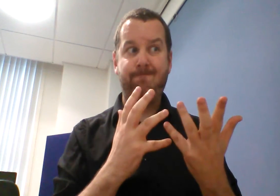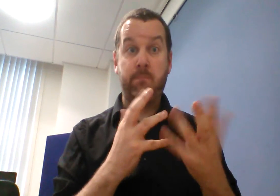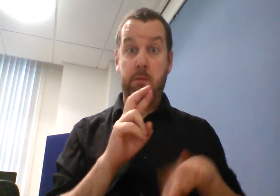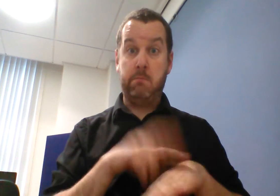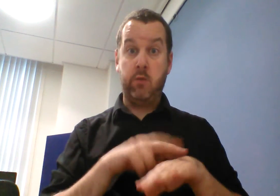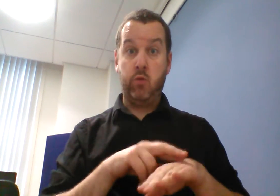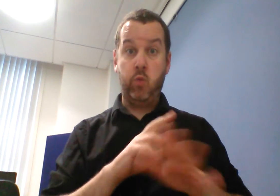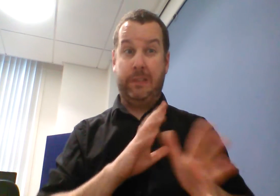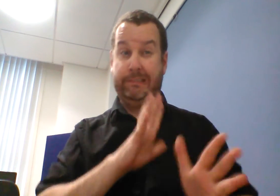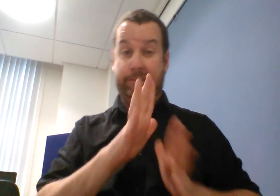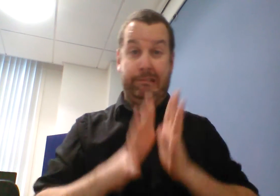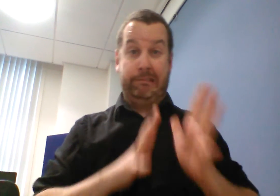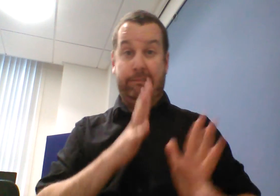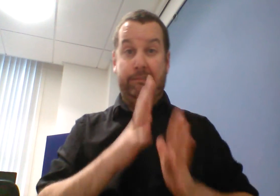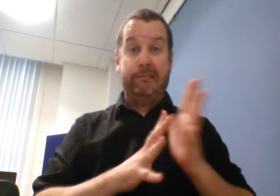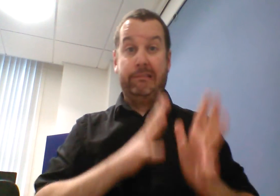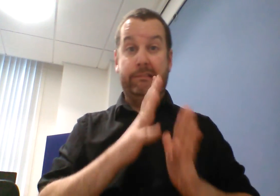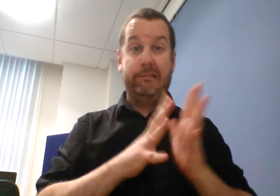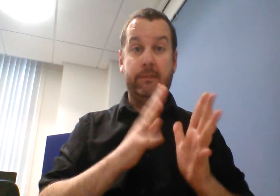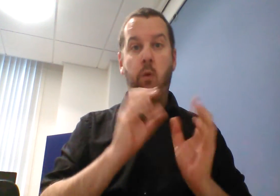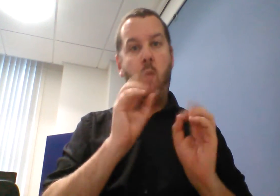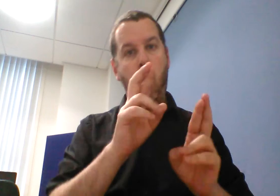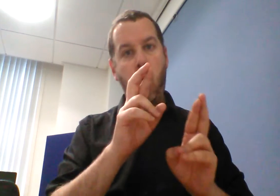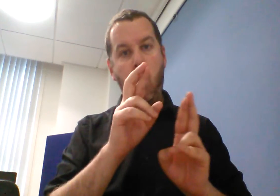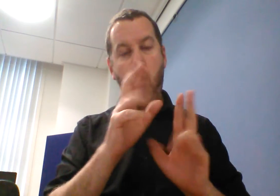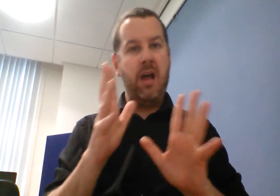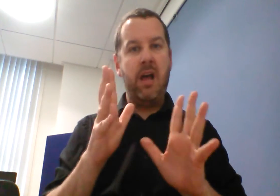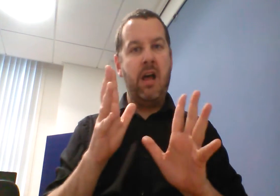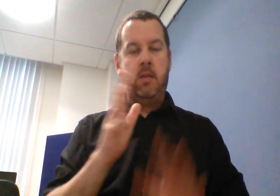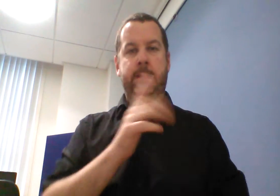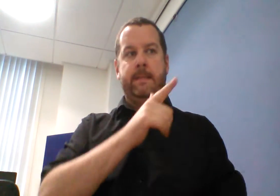Should you go on whatever level of sign language you have?